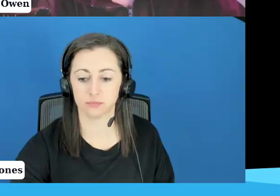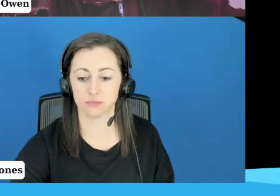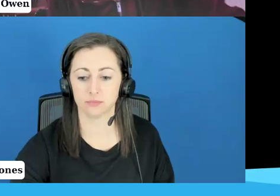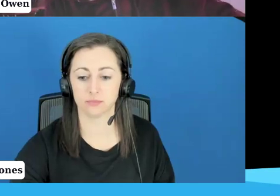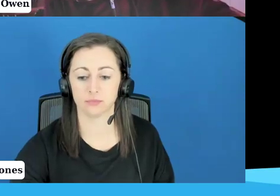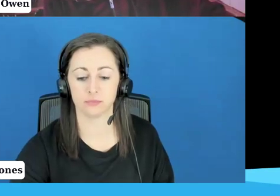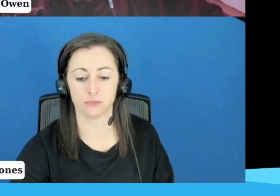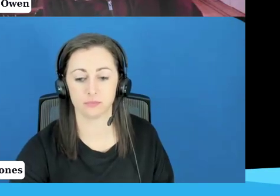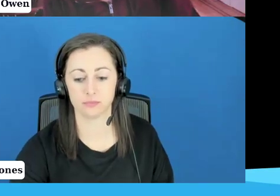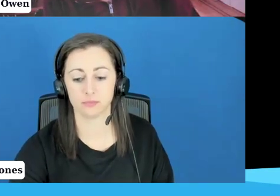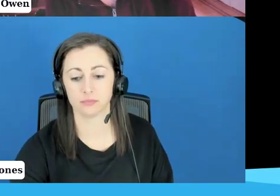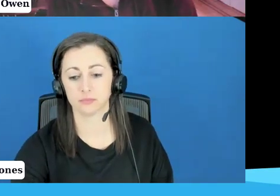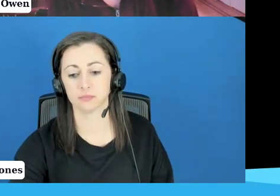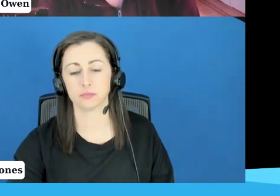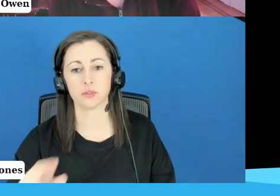We're going to start with this one from Sonia.